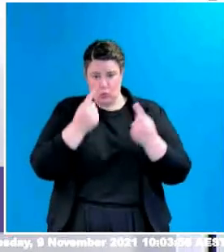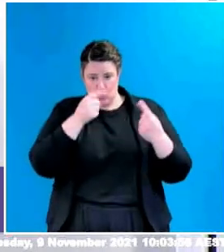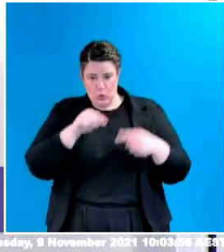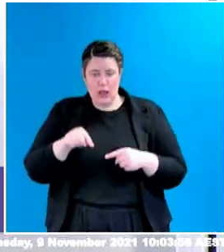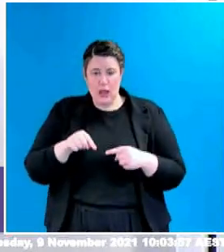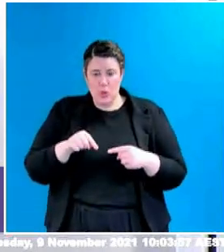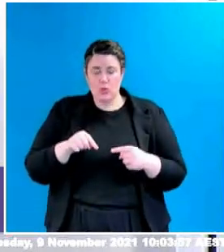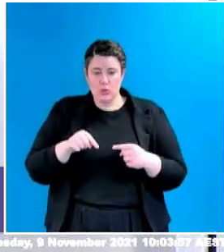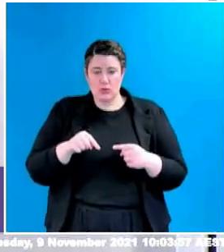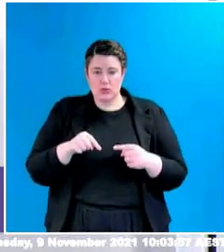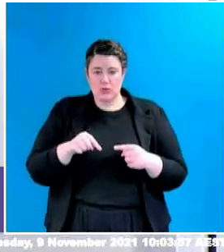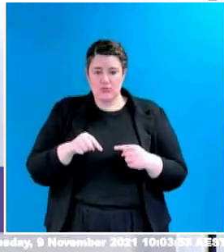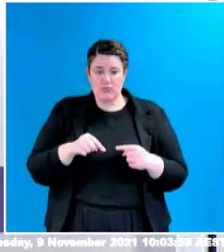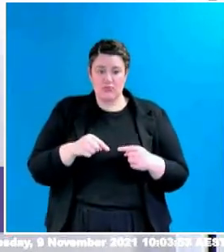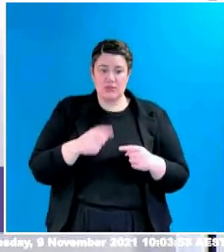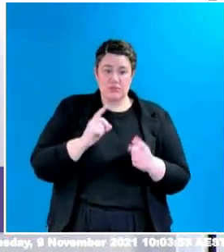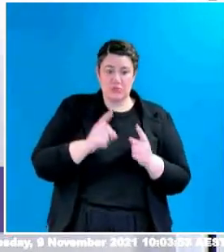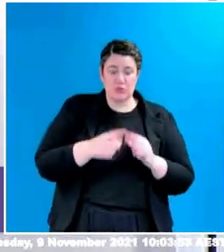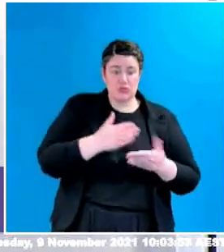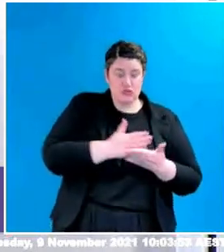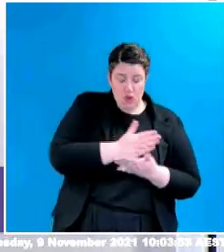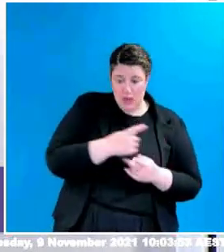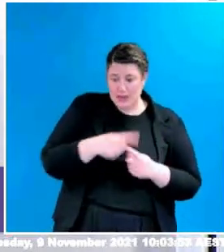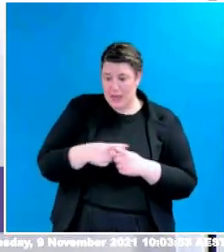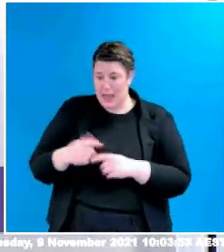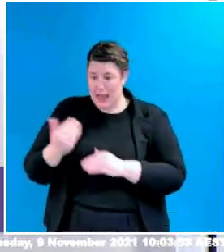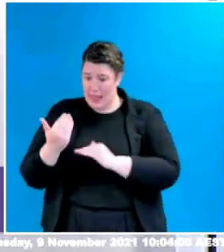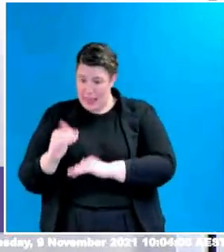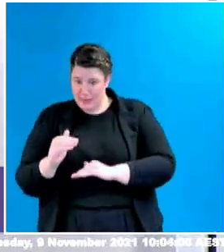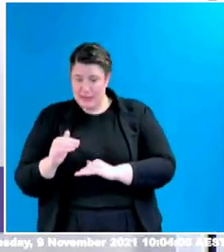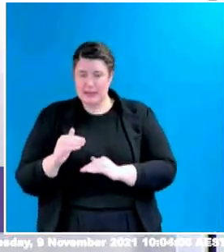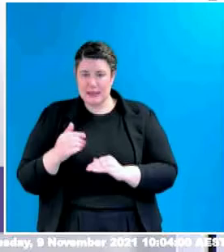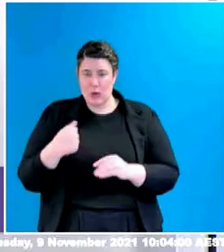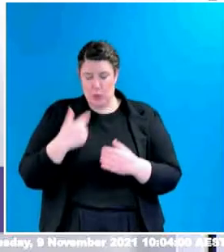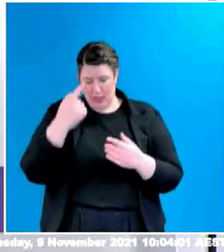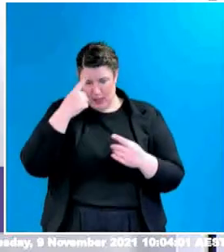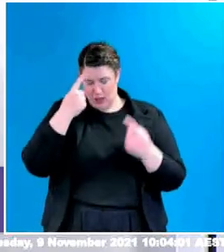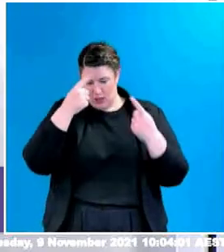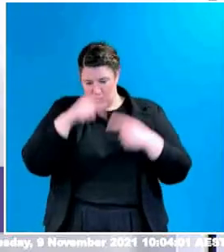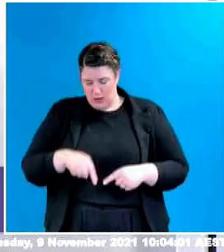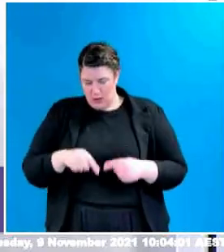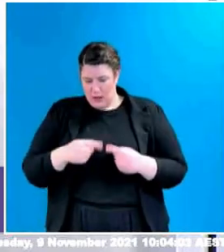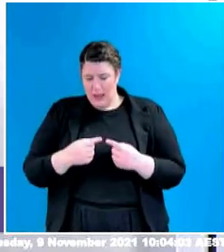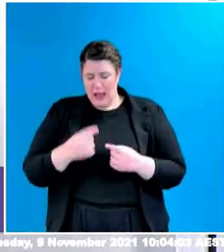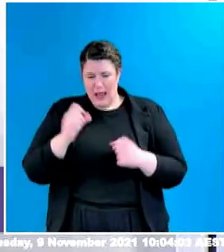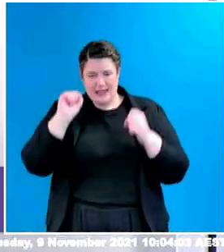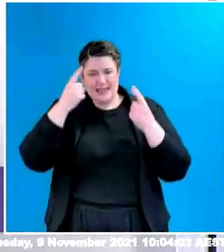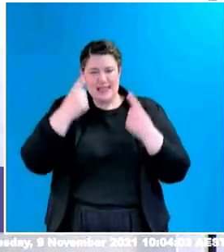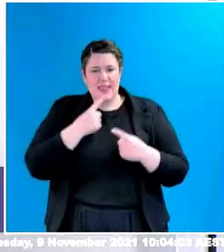Again, sometimes that's part of that translation process of understanding the